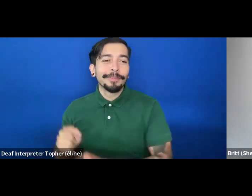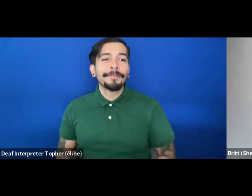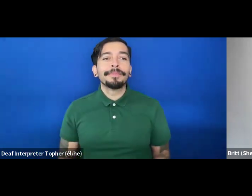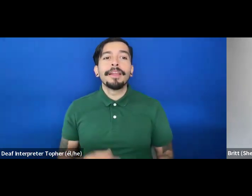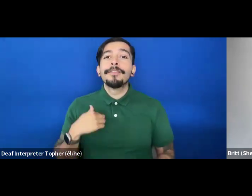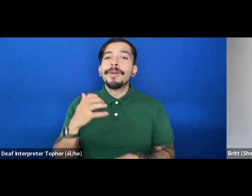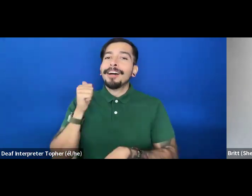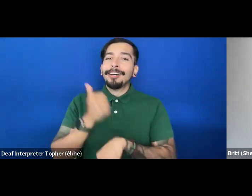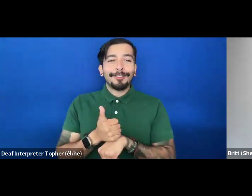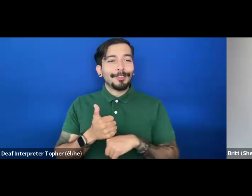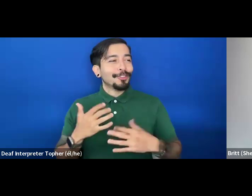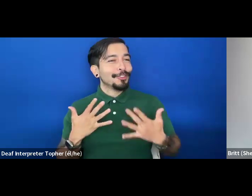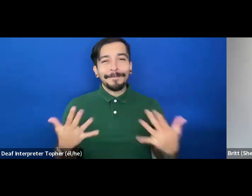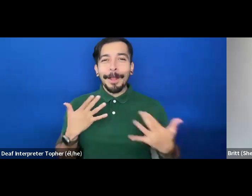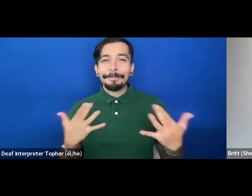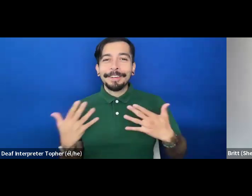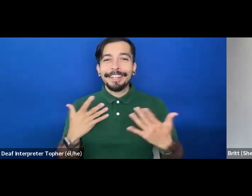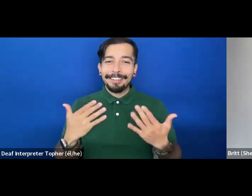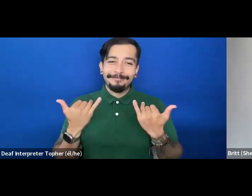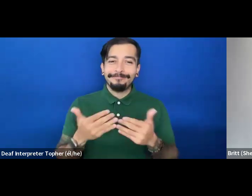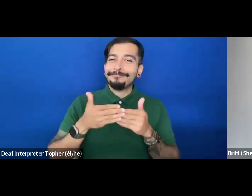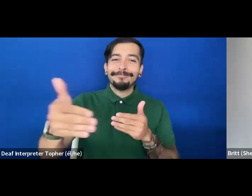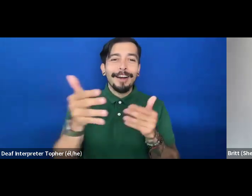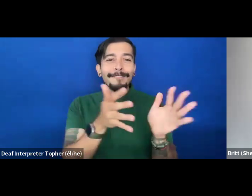The intention of this space is to be together,